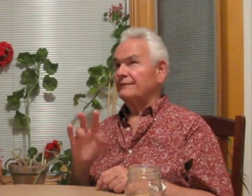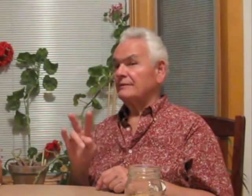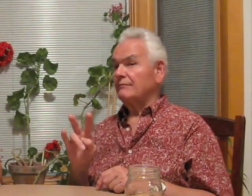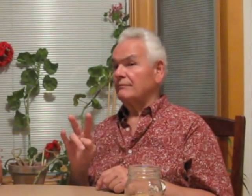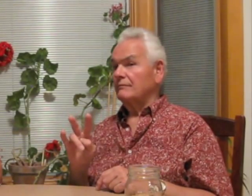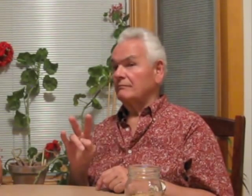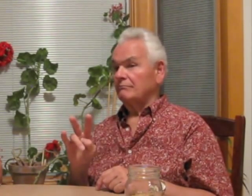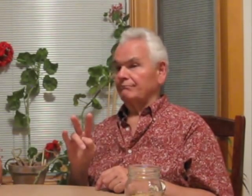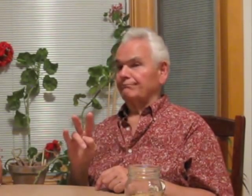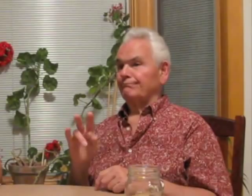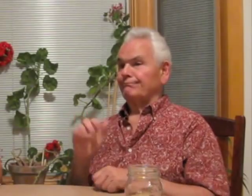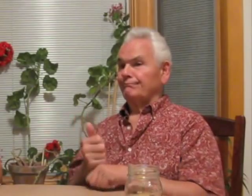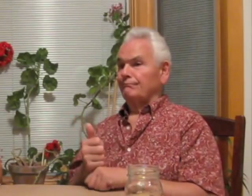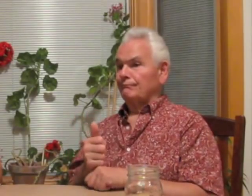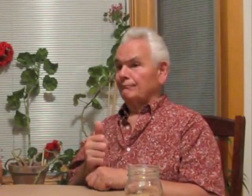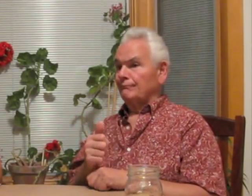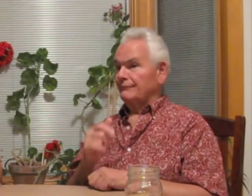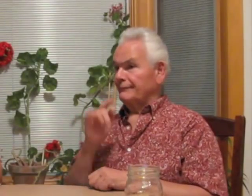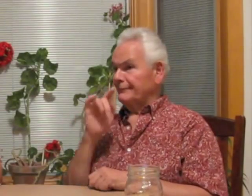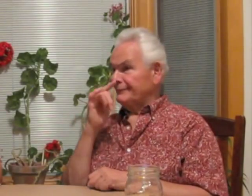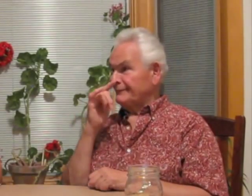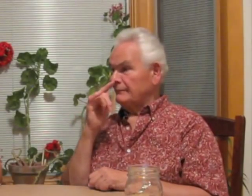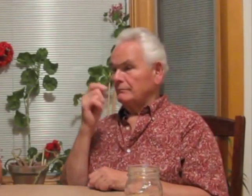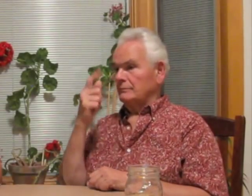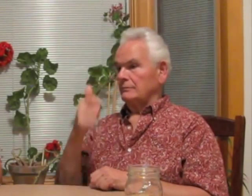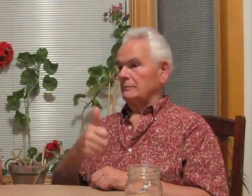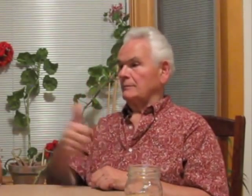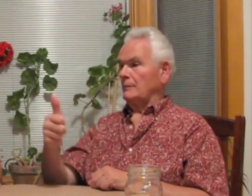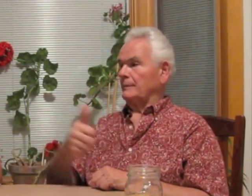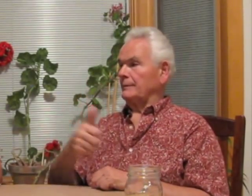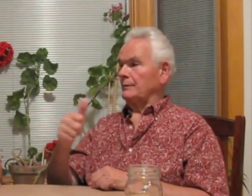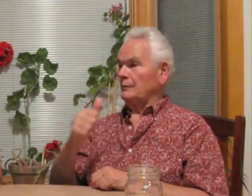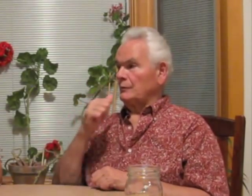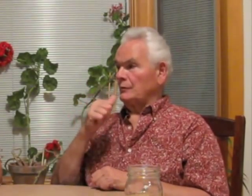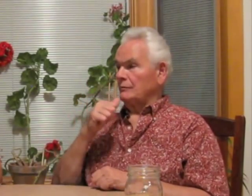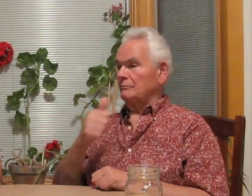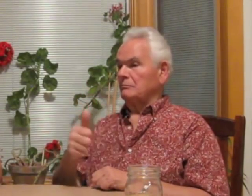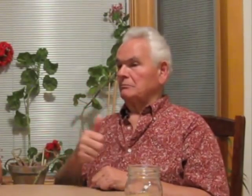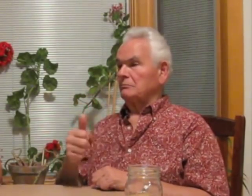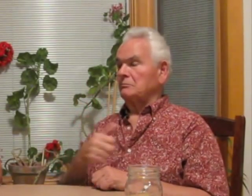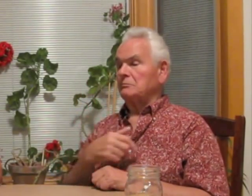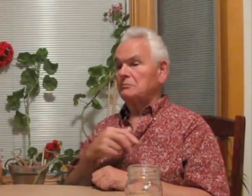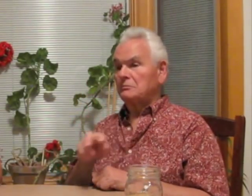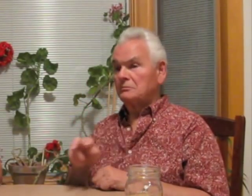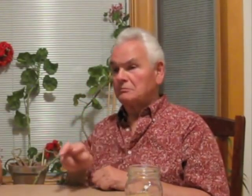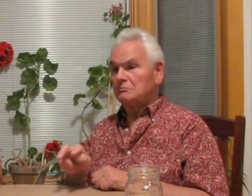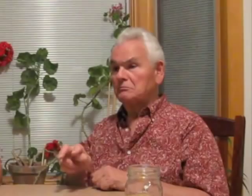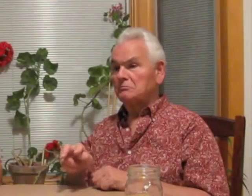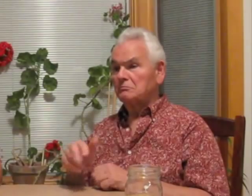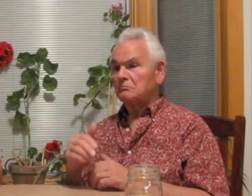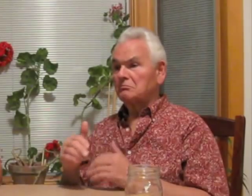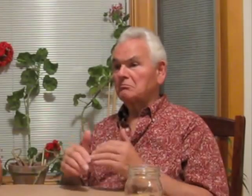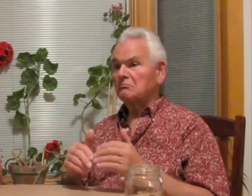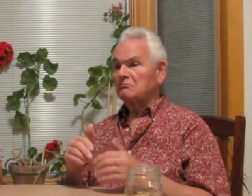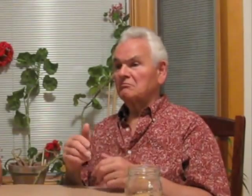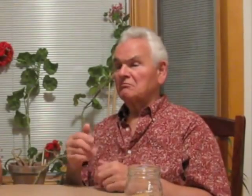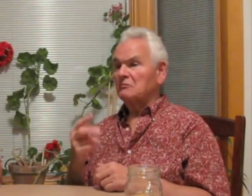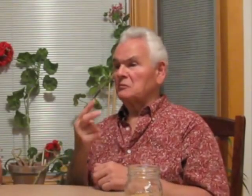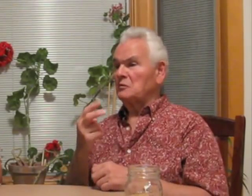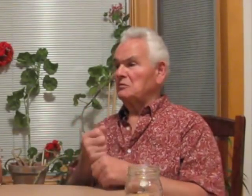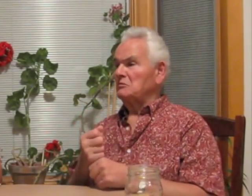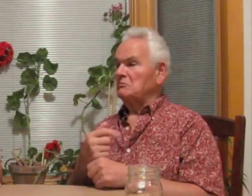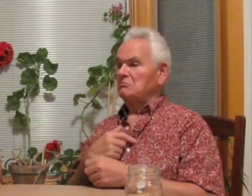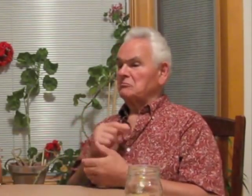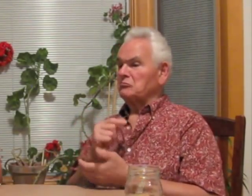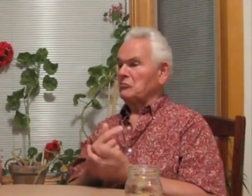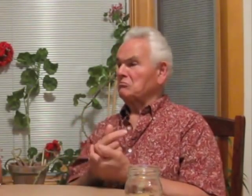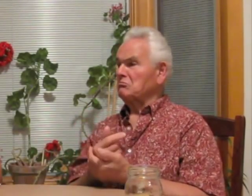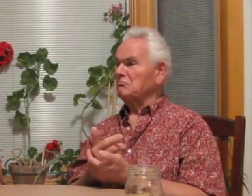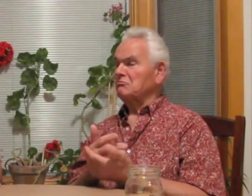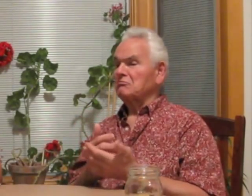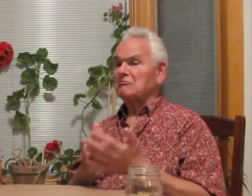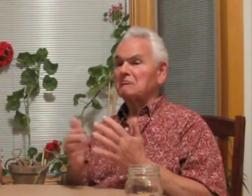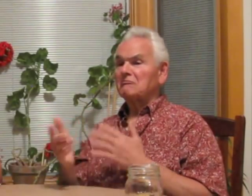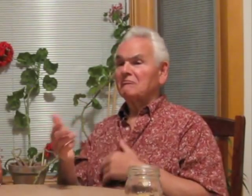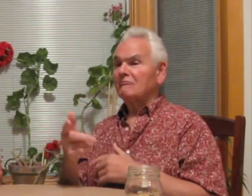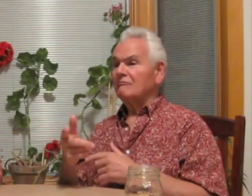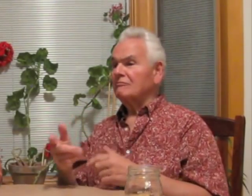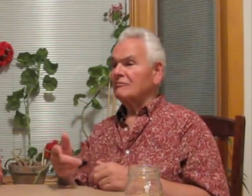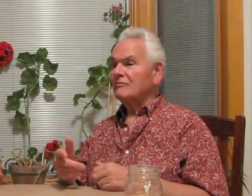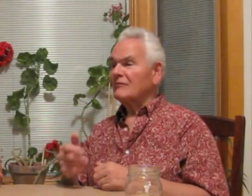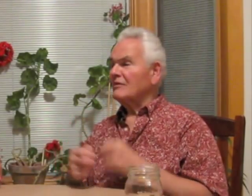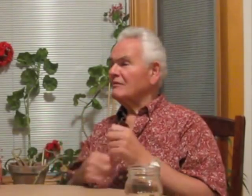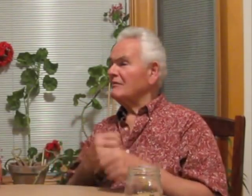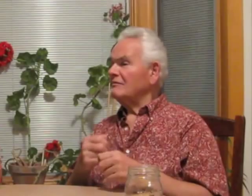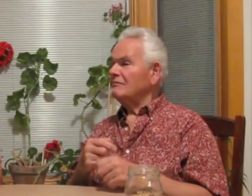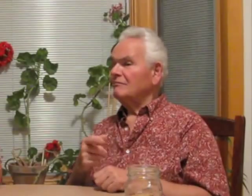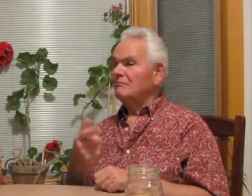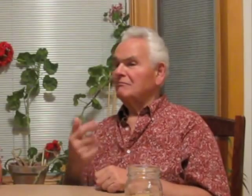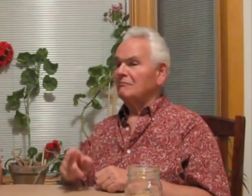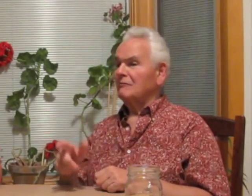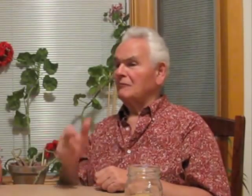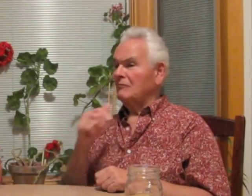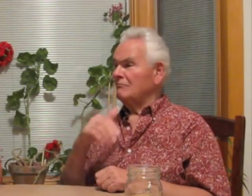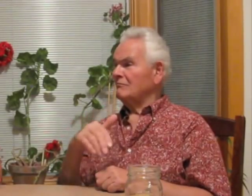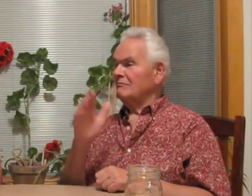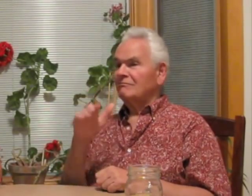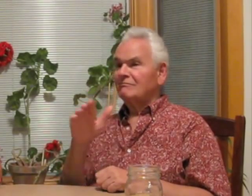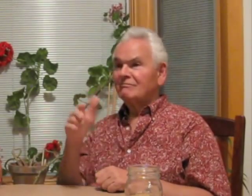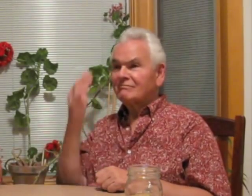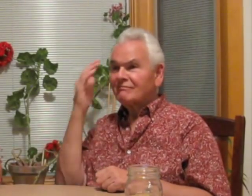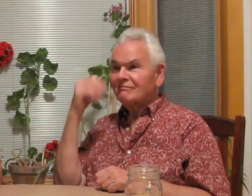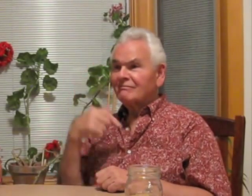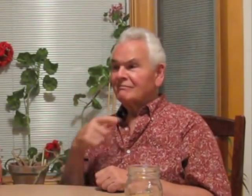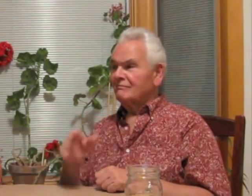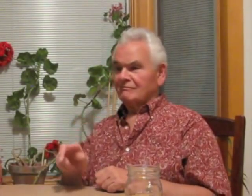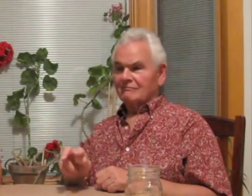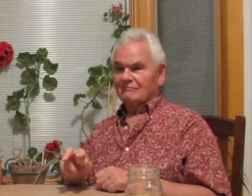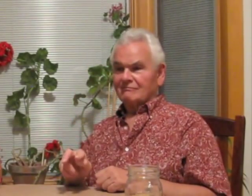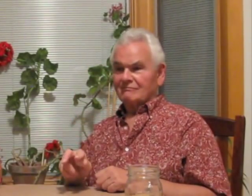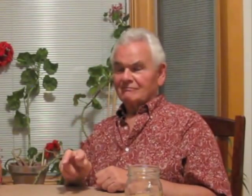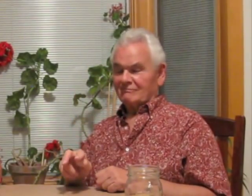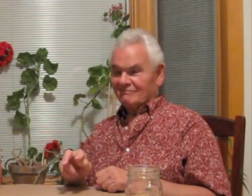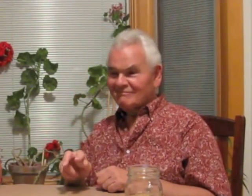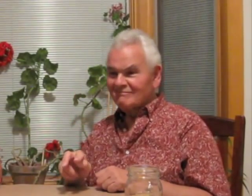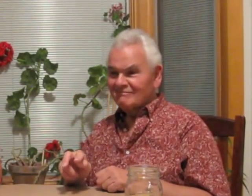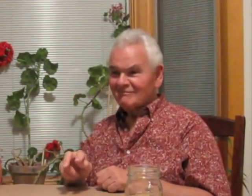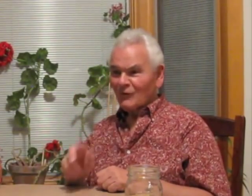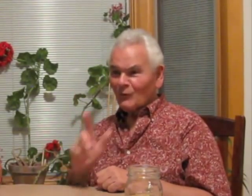In 1957, a day program was founded for kids including girls as I recalled seeing them for two years until I graduated. Years later, this particular girl asked me if I knew her.